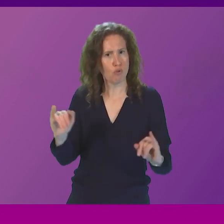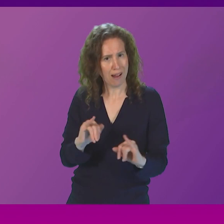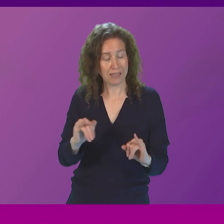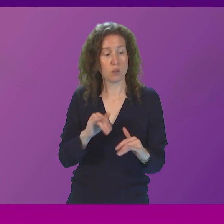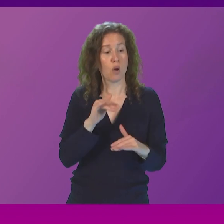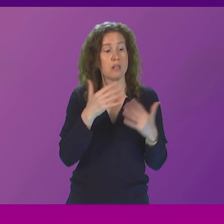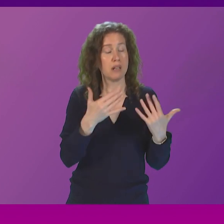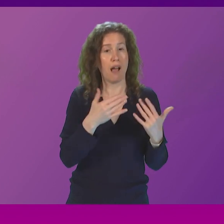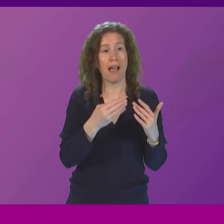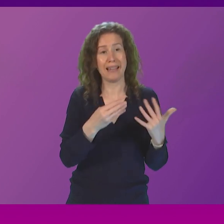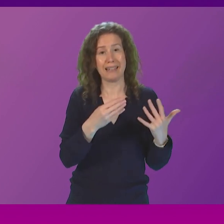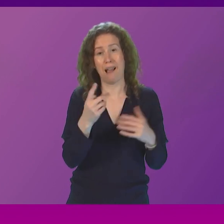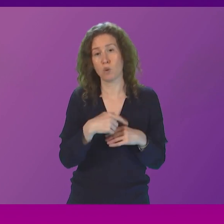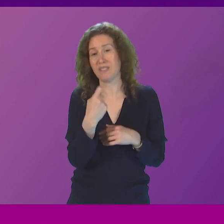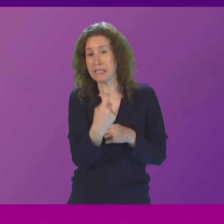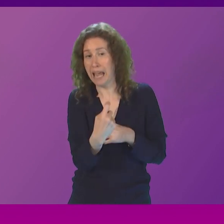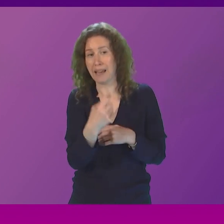being unable to fully fund free childcare.